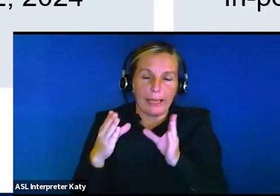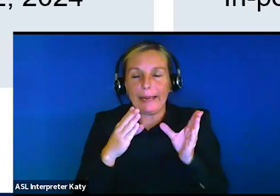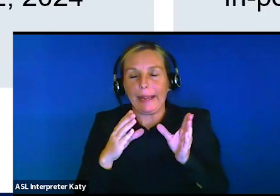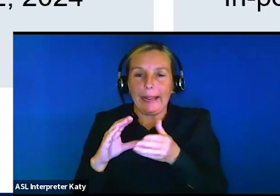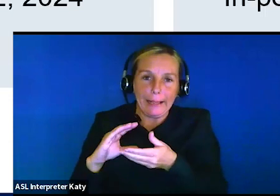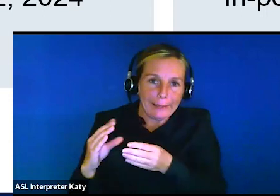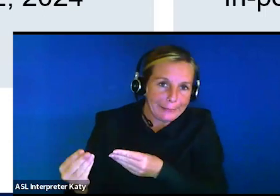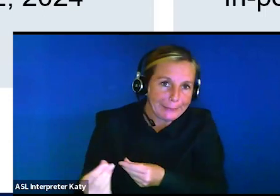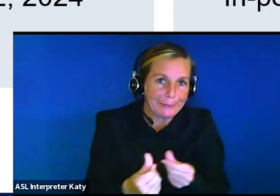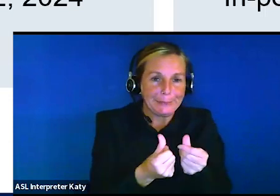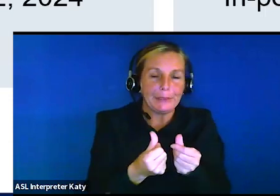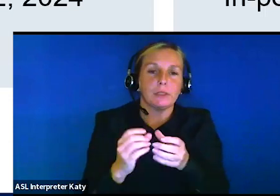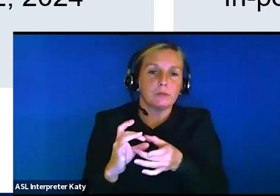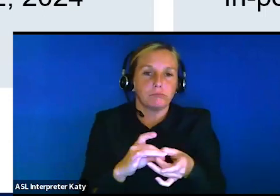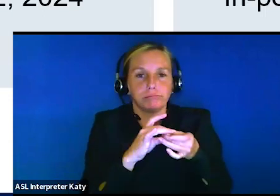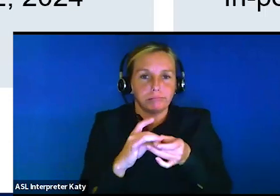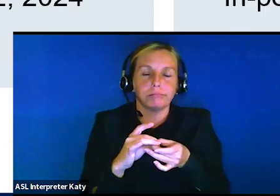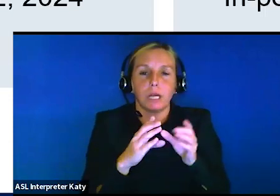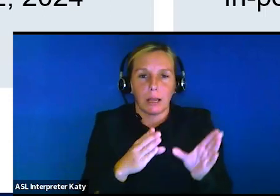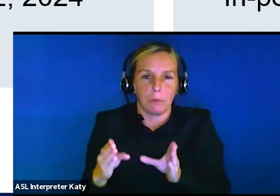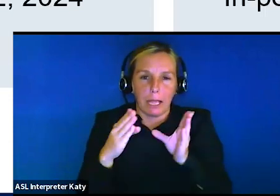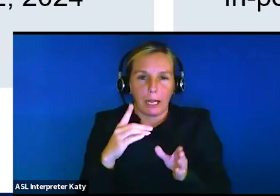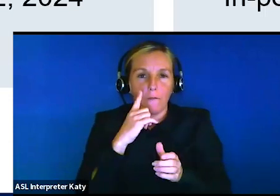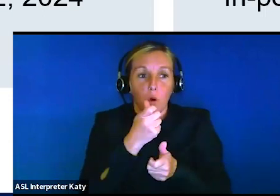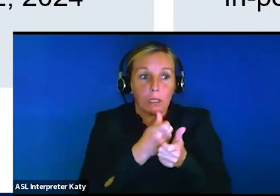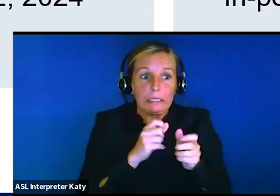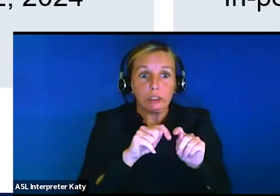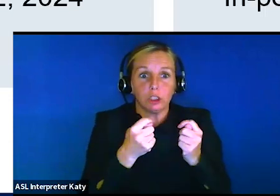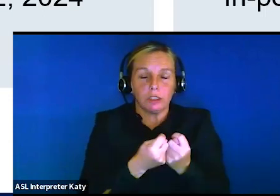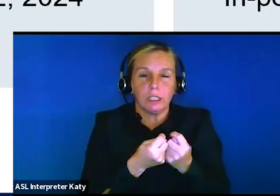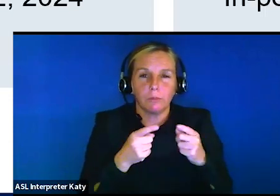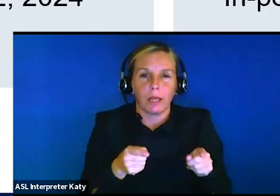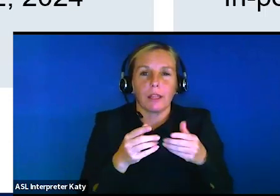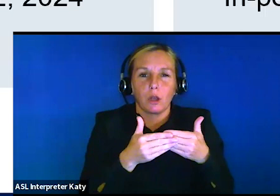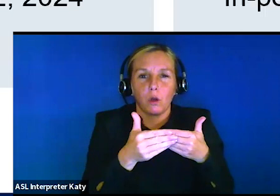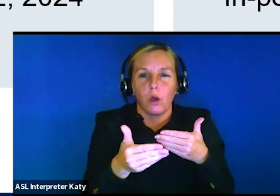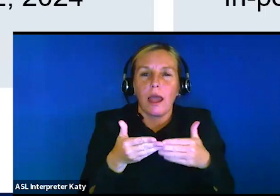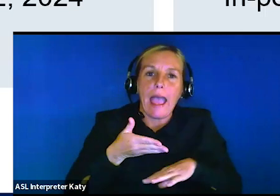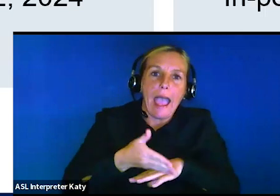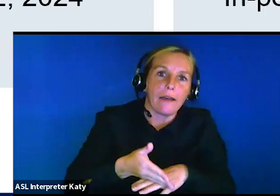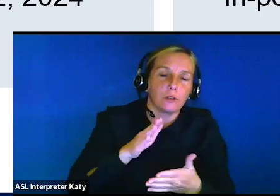for each of the teams as they move forward beyond the Policy Academy event.